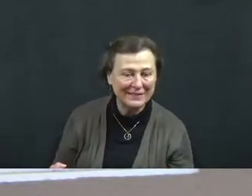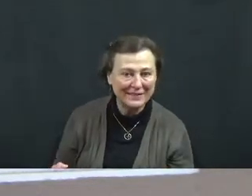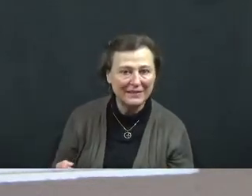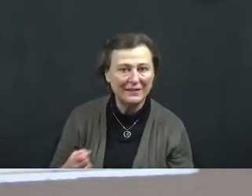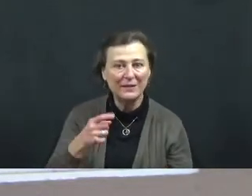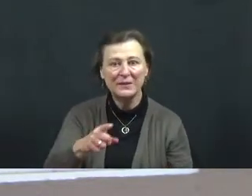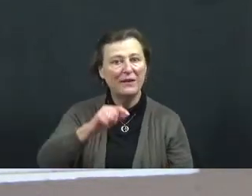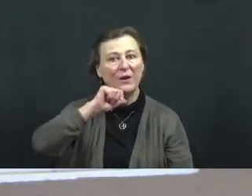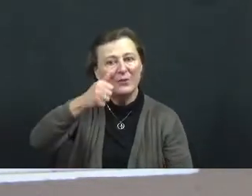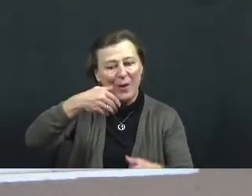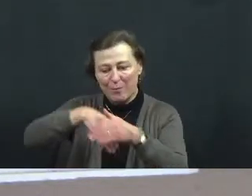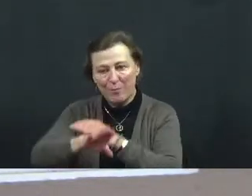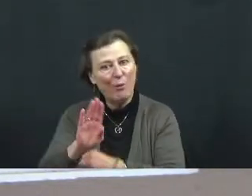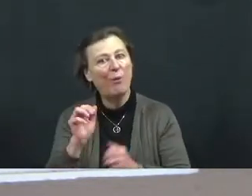You're not born with original sin.